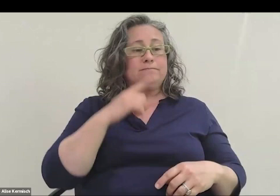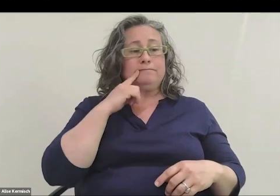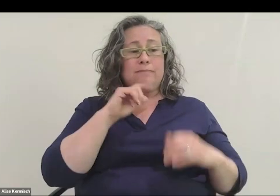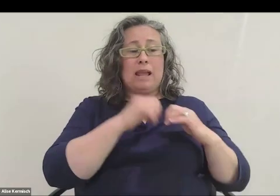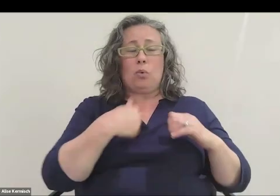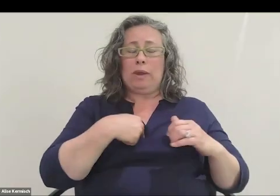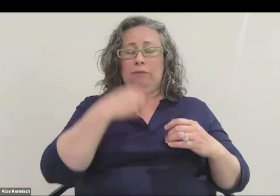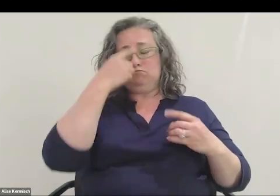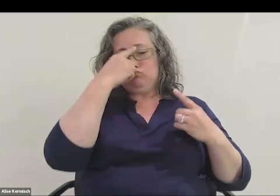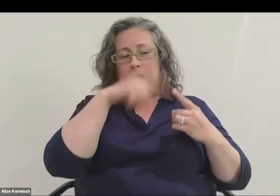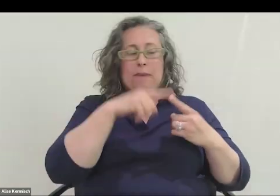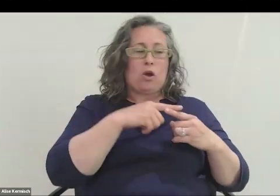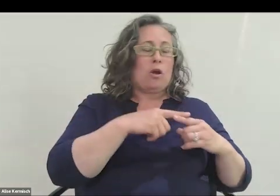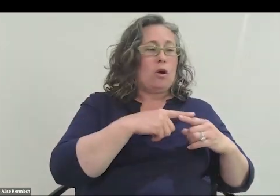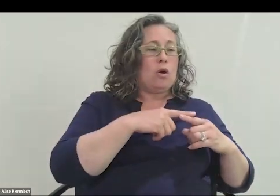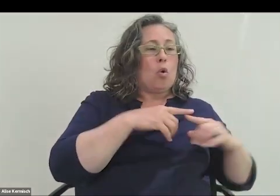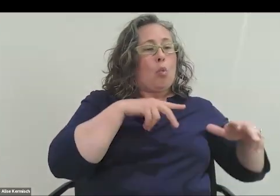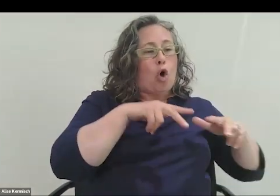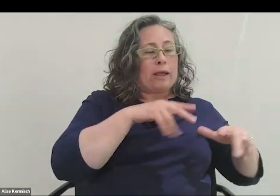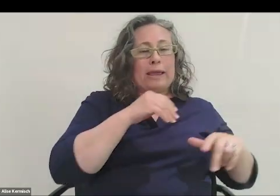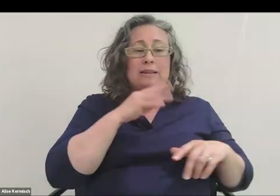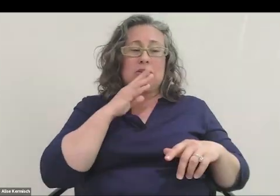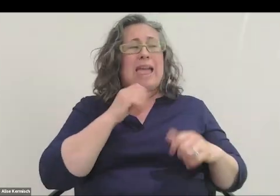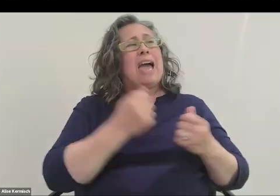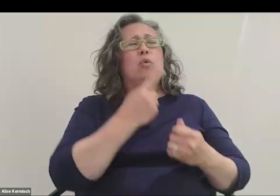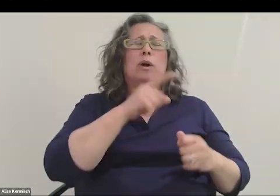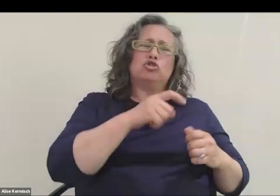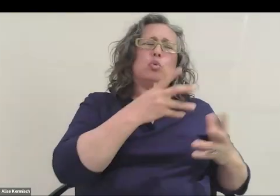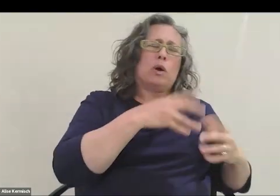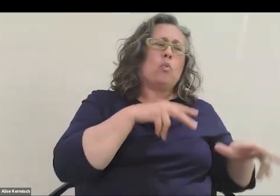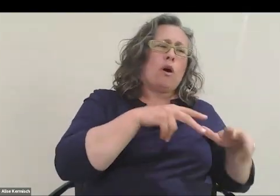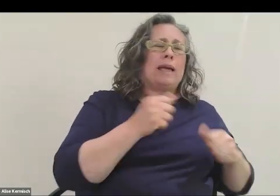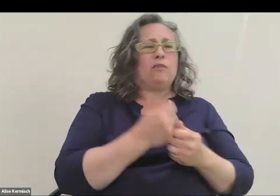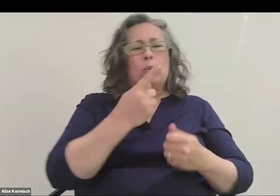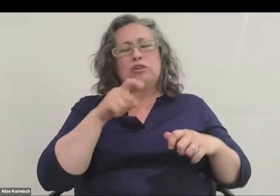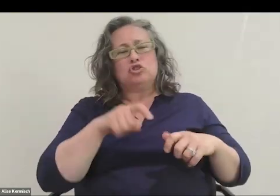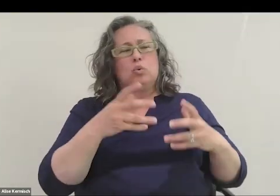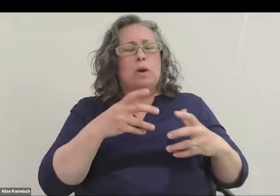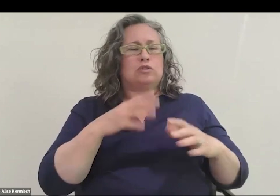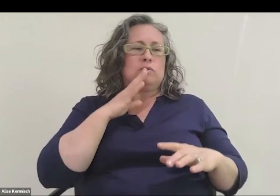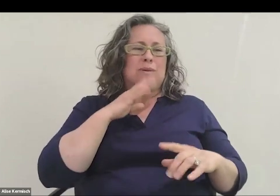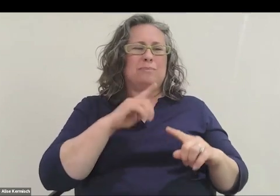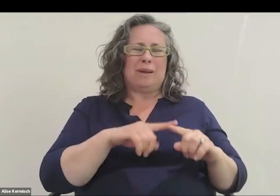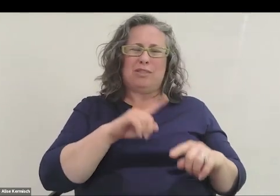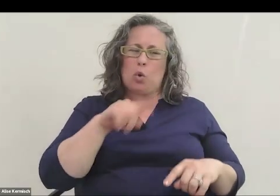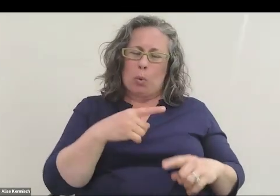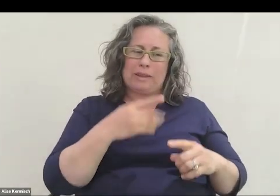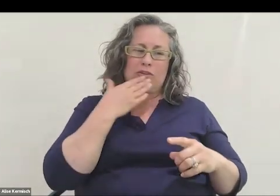"Oh, everyone should want to walk, everyone should want to talk," that these are really important things, but they're only good for what they get you.